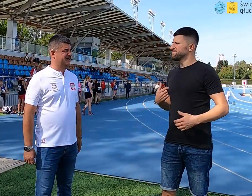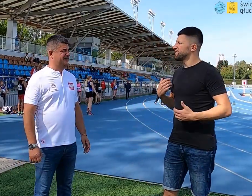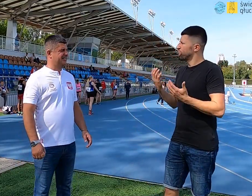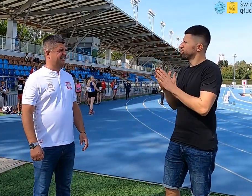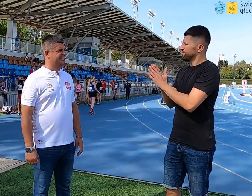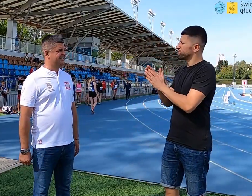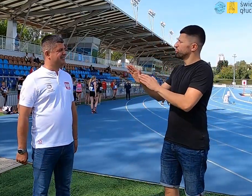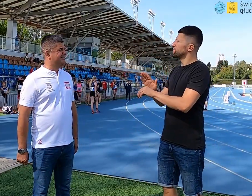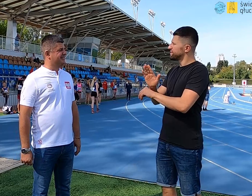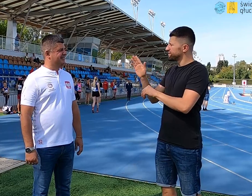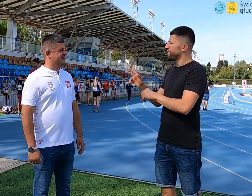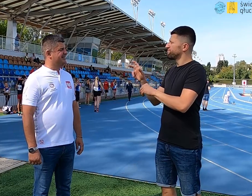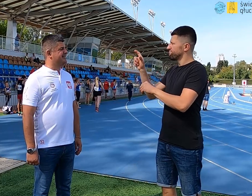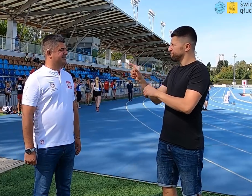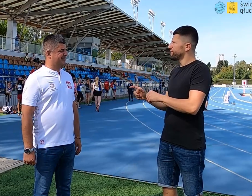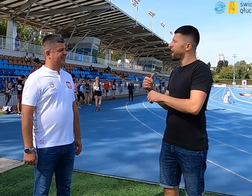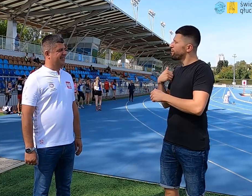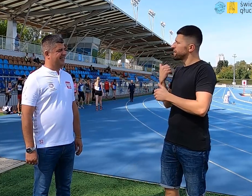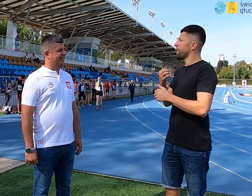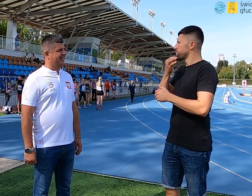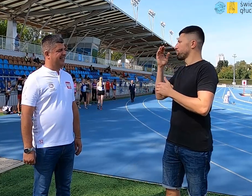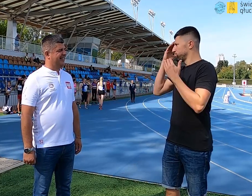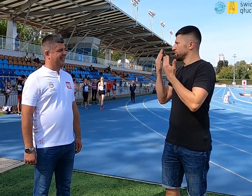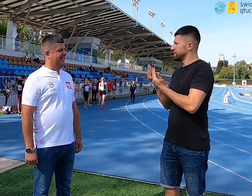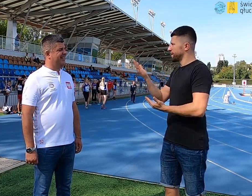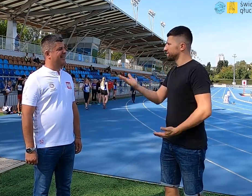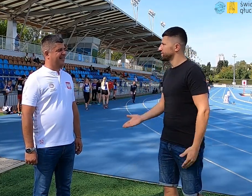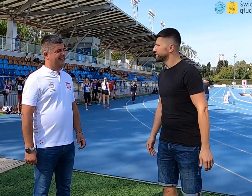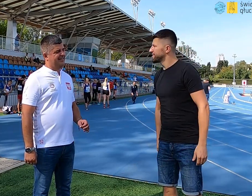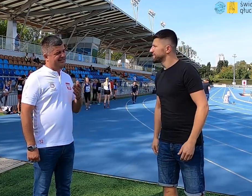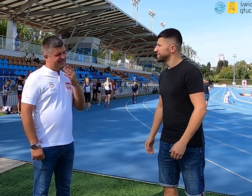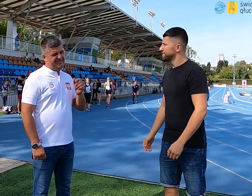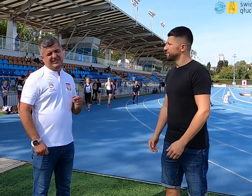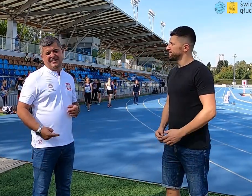I'd like to ask you to introduce yourself. Thank you.